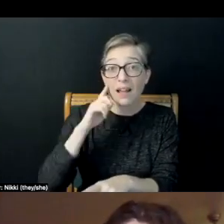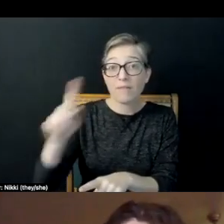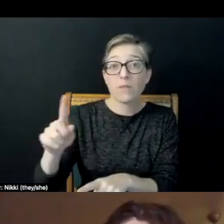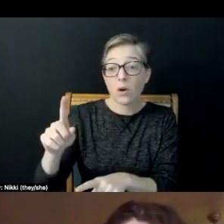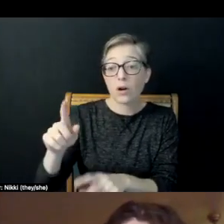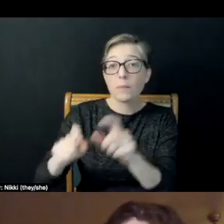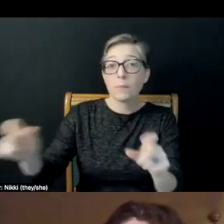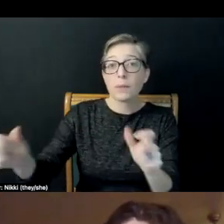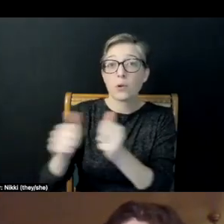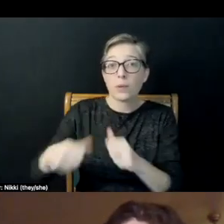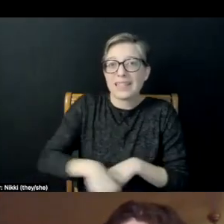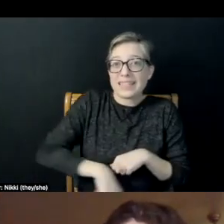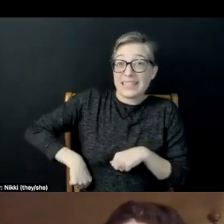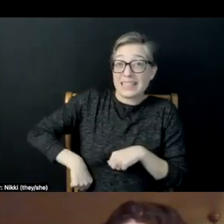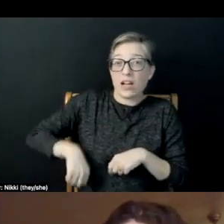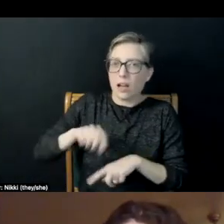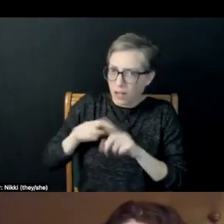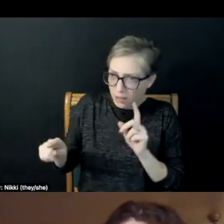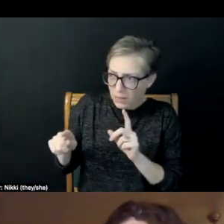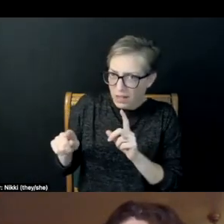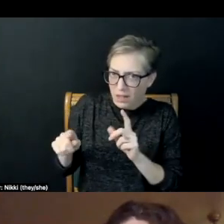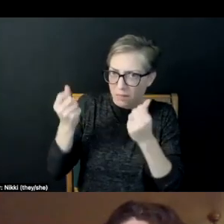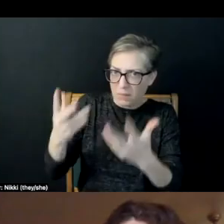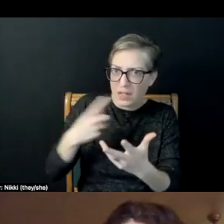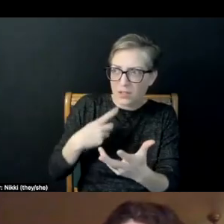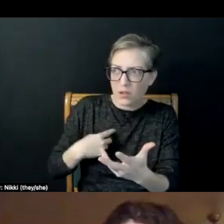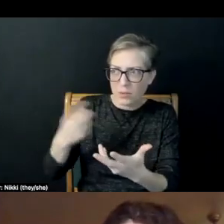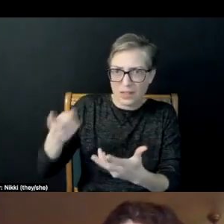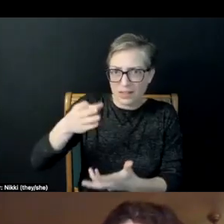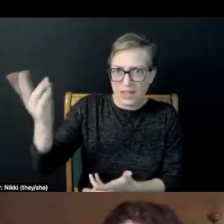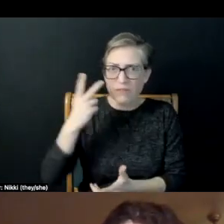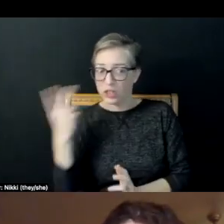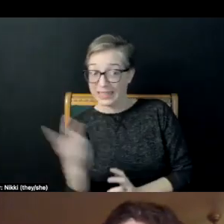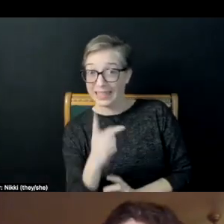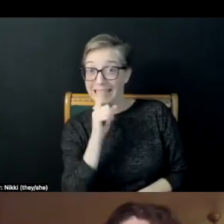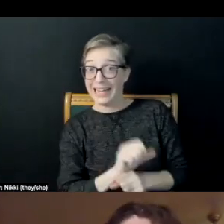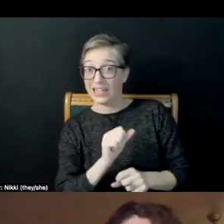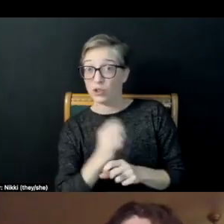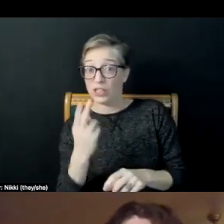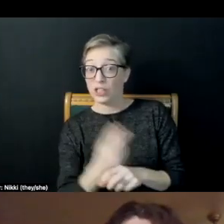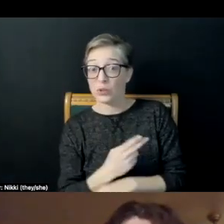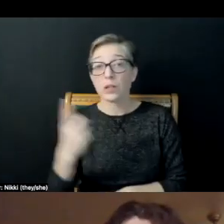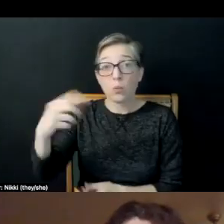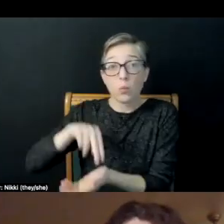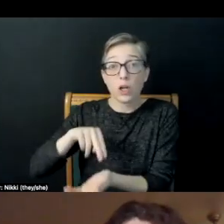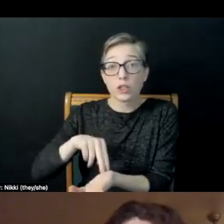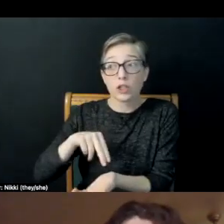In fact, one nurse that I did not know even visited us briefly at the NICU because she was curious.